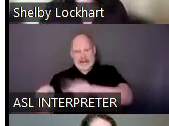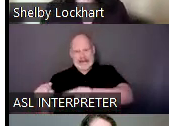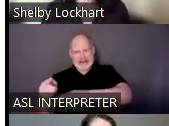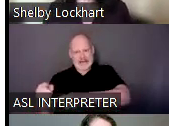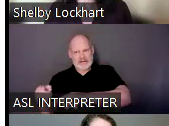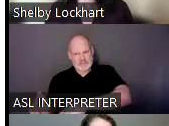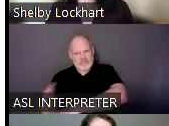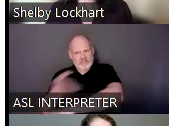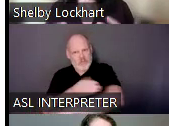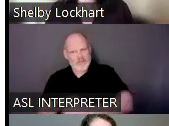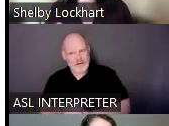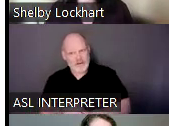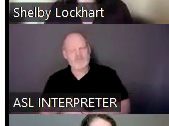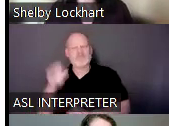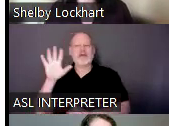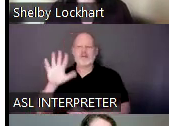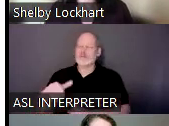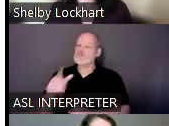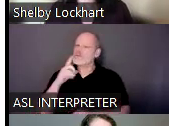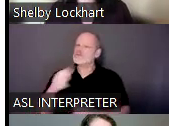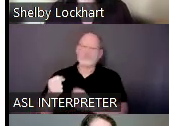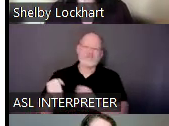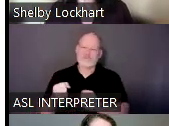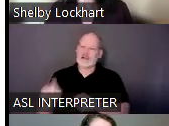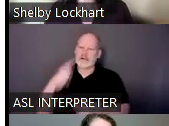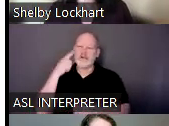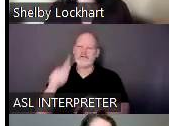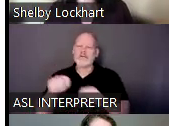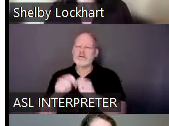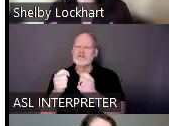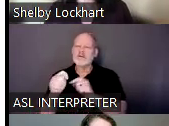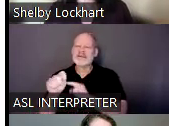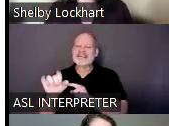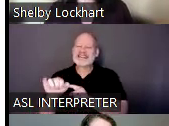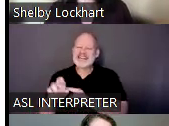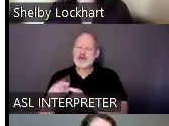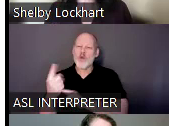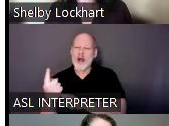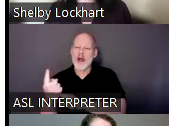bigger areas of need when it comes to Tier 1 teaming is to really hold ourselves in a